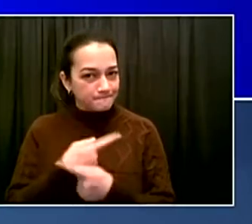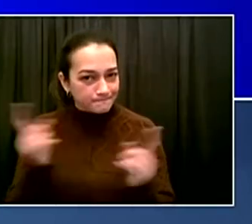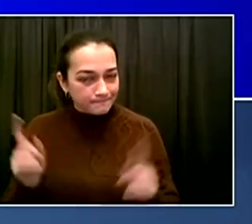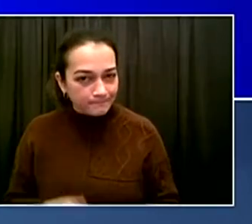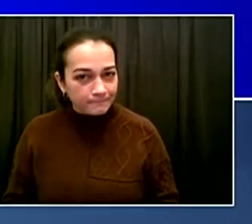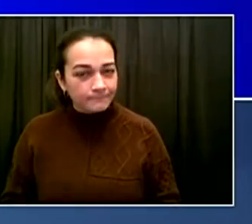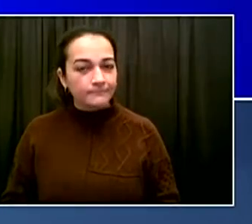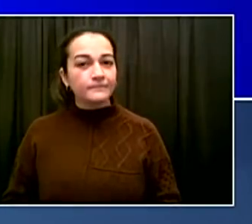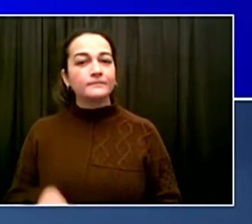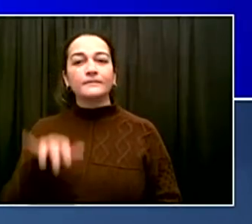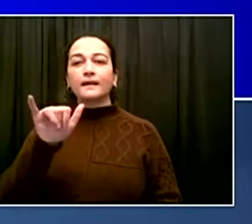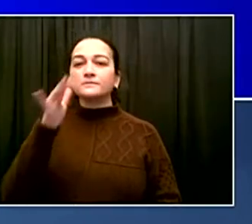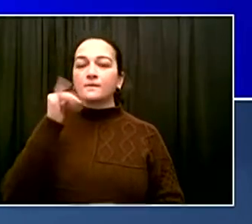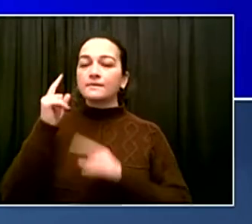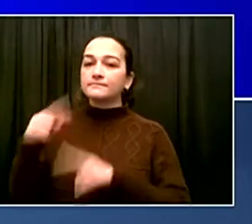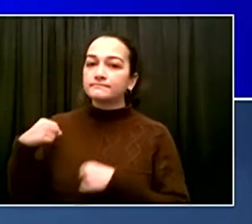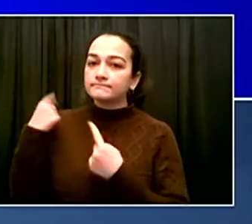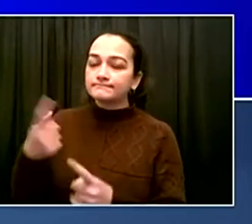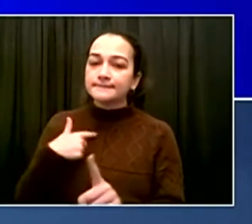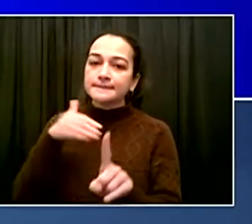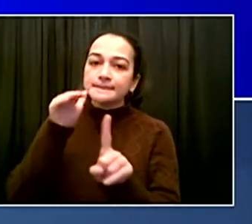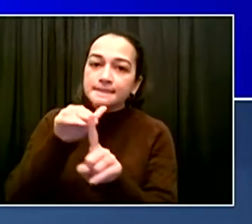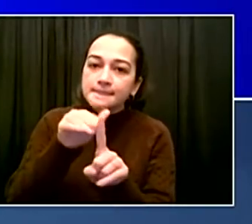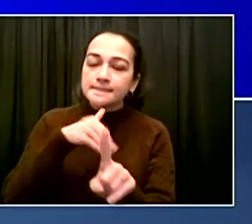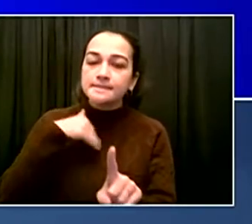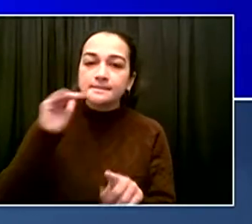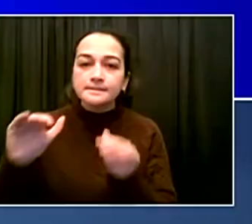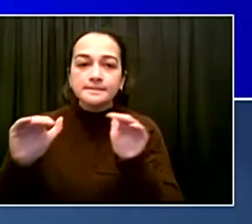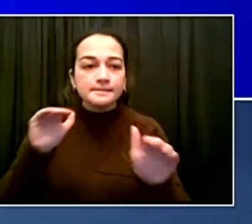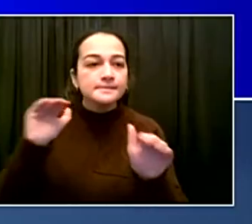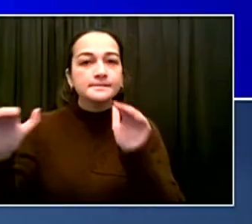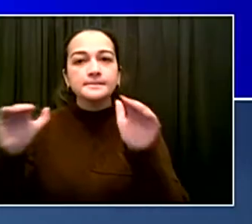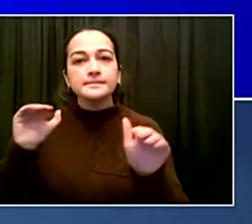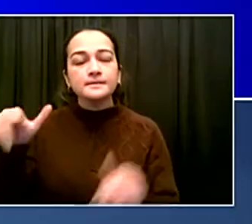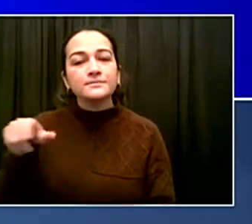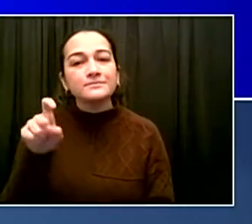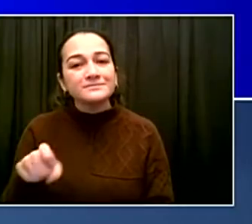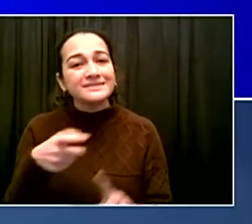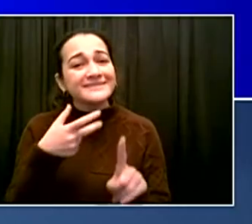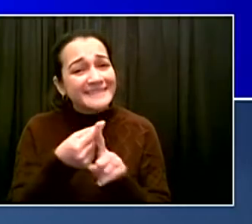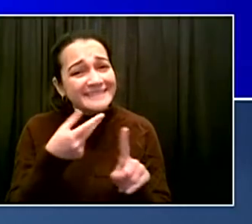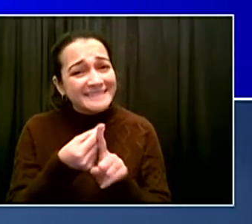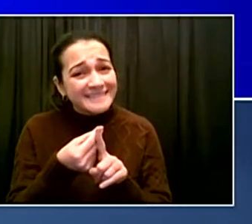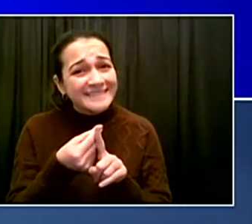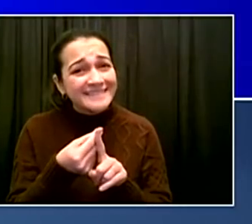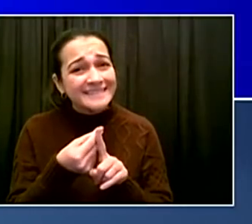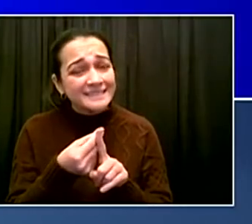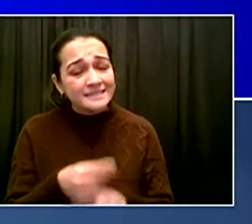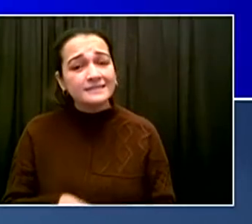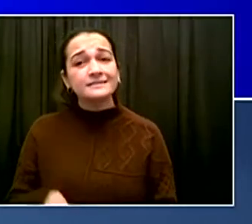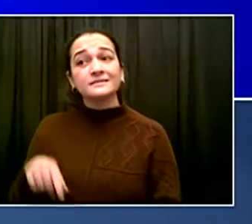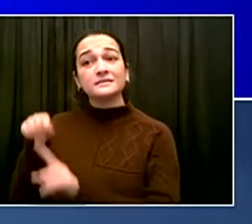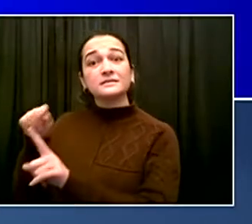NOW, I WILL HASTEN TO ADD, THANK GOD, WHAT HELPS US AND PROTECTS US AS ALWAYS IS VACCINATIONS.